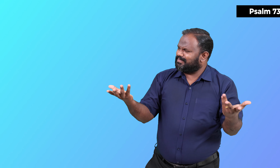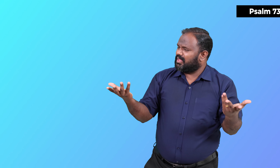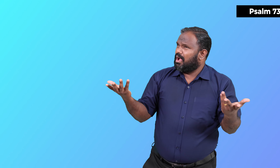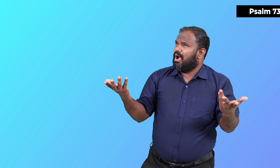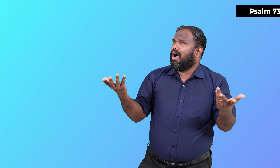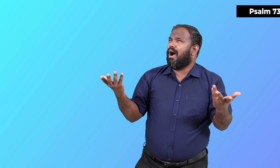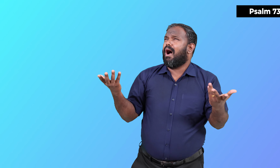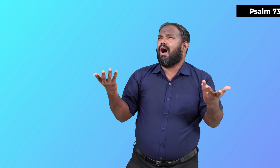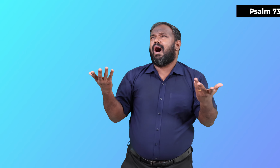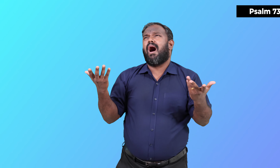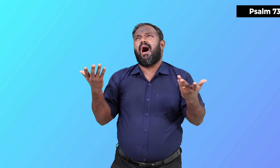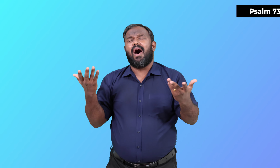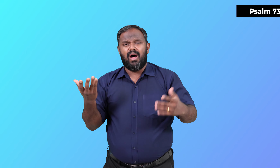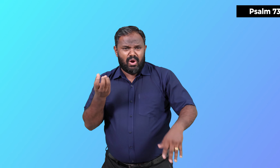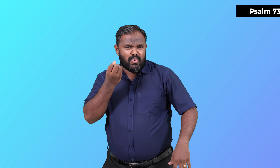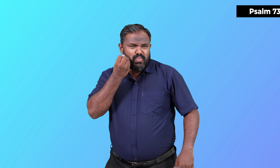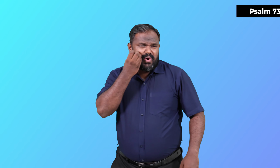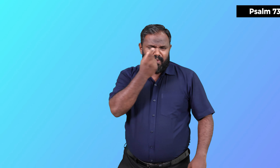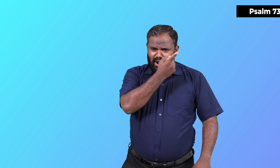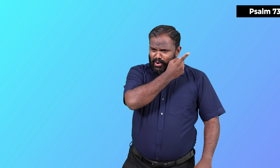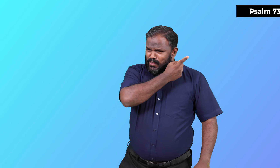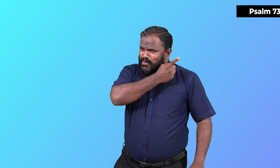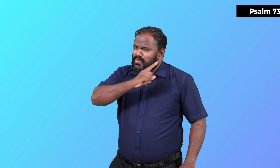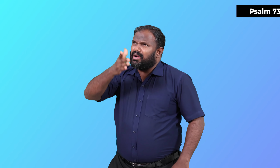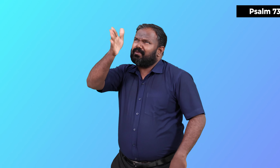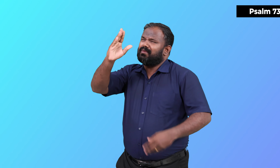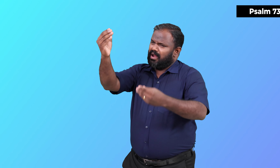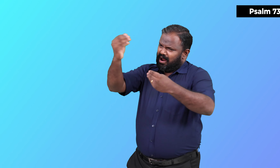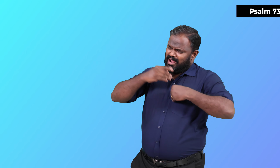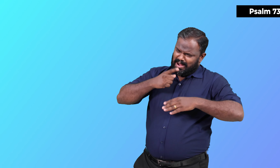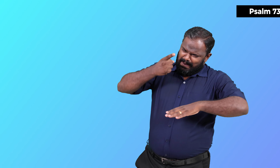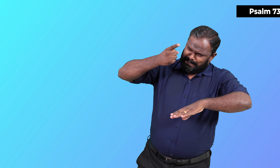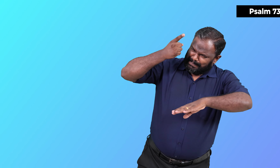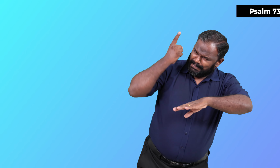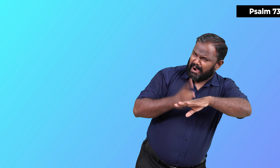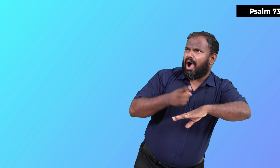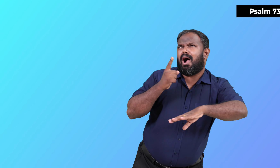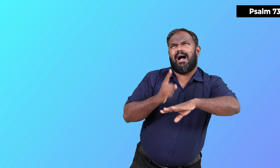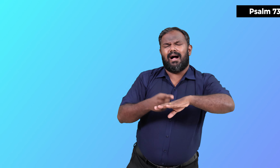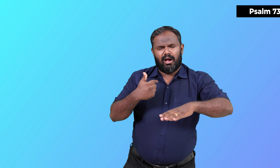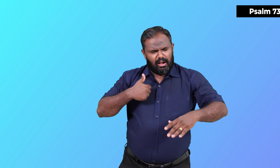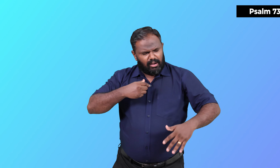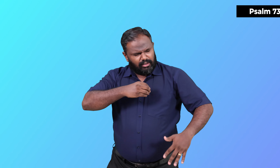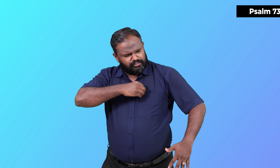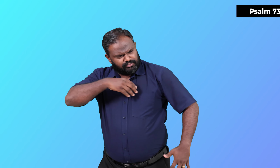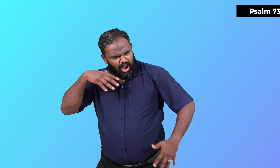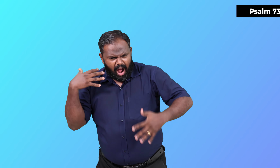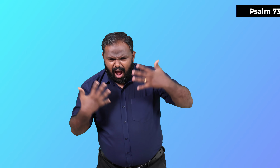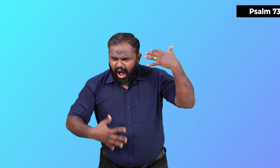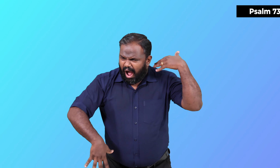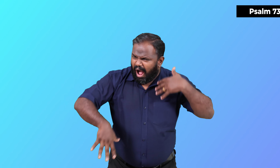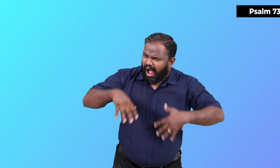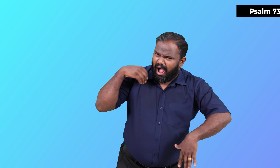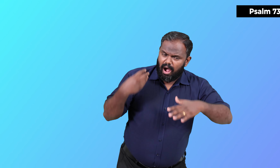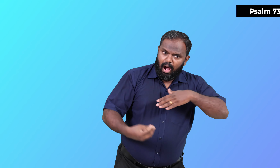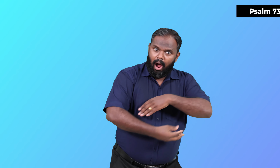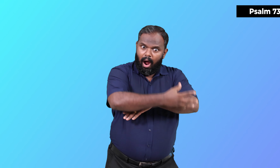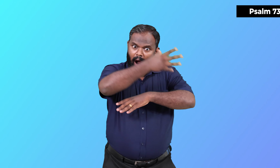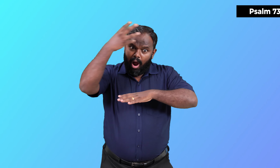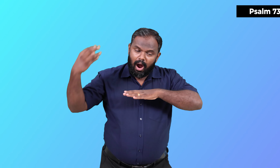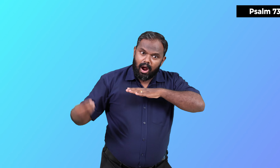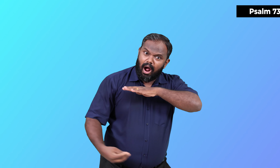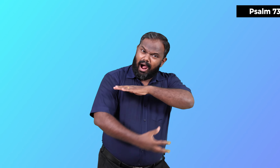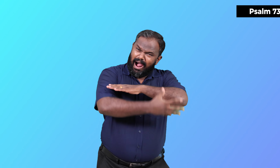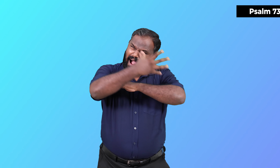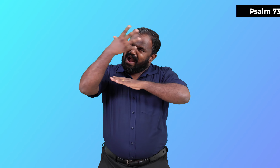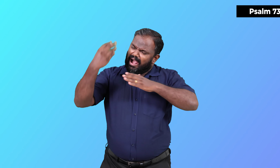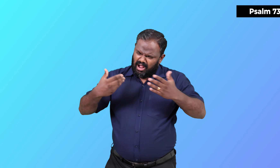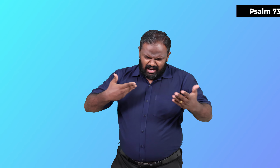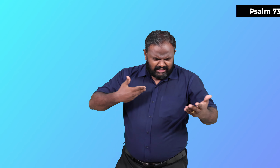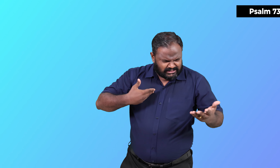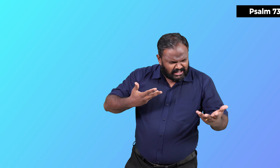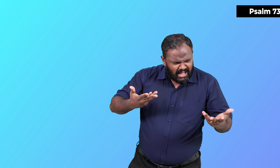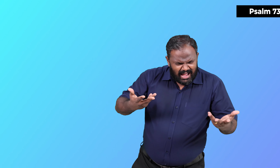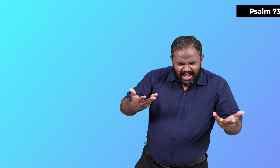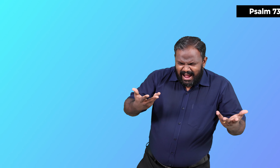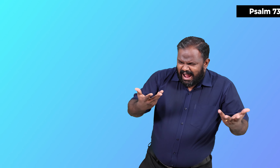God, I suffer all day long, and you punish me every morning.